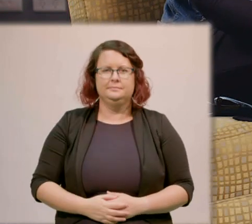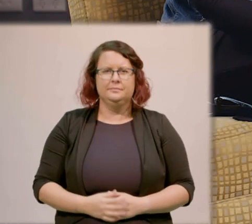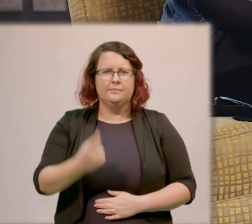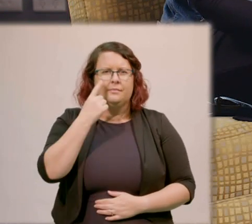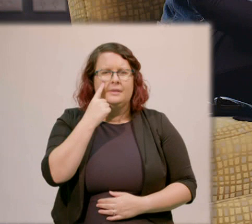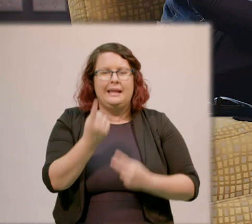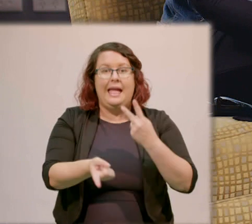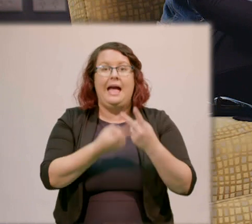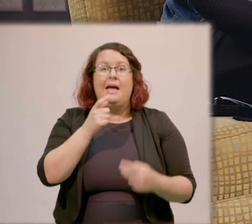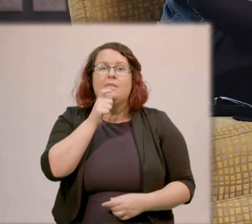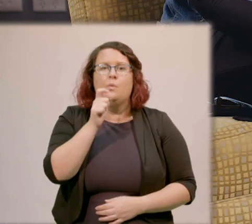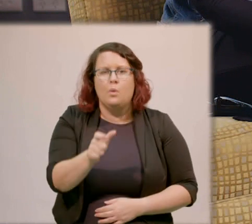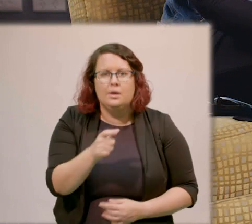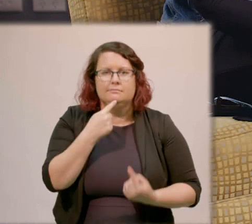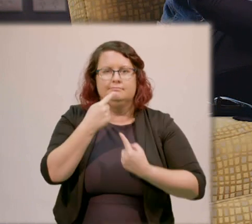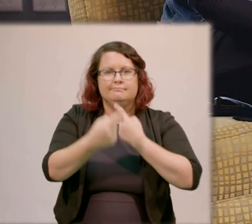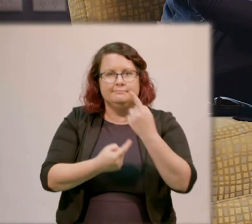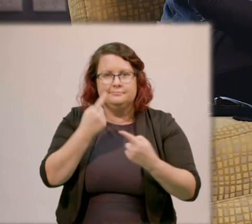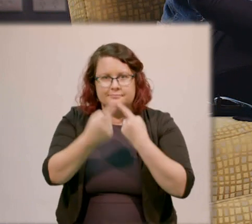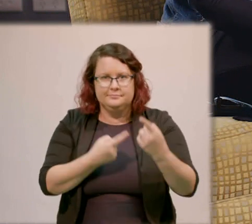Let's think of some other words that describe Cinderella,